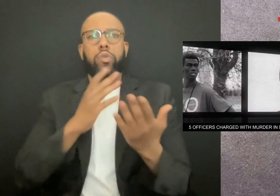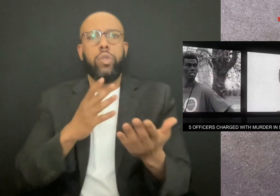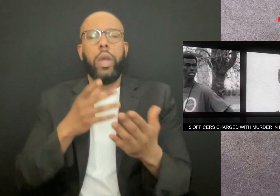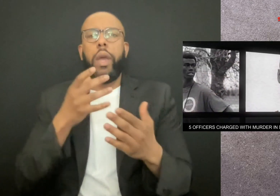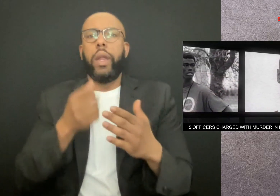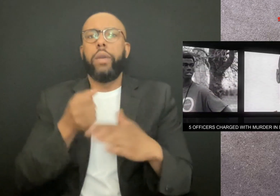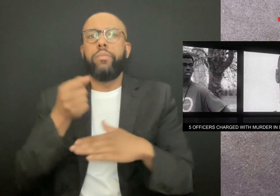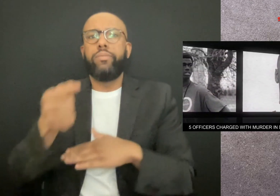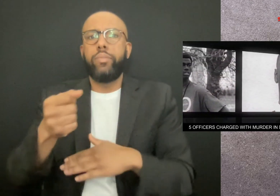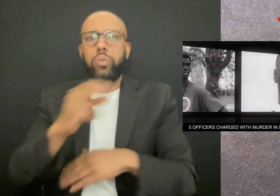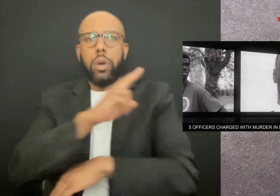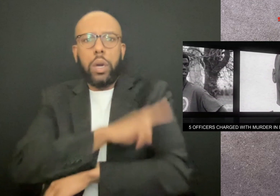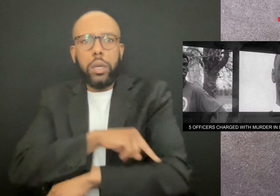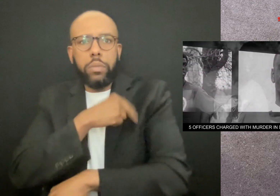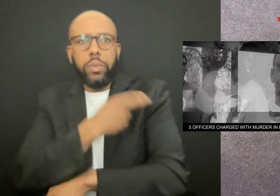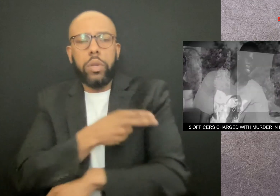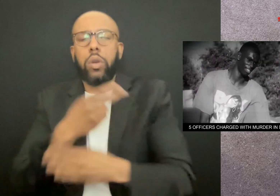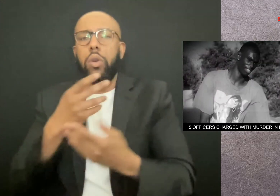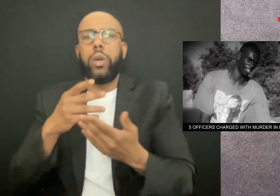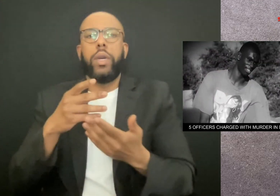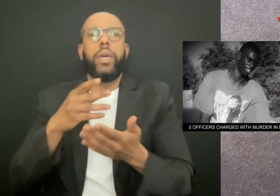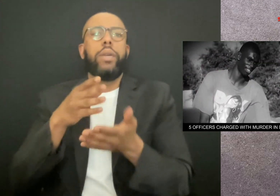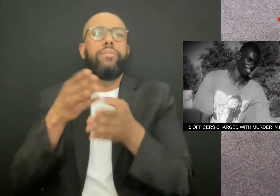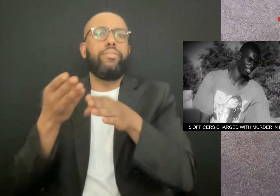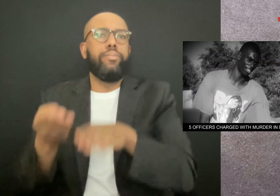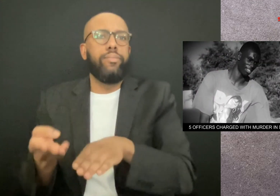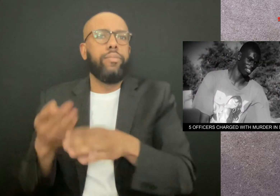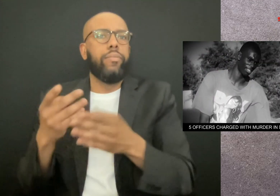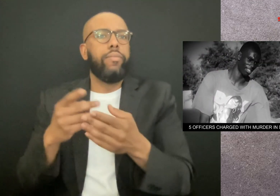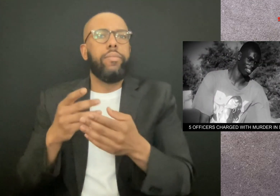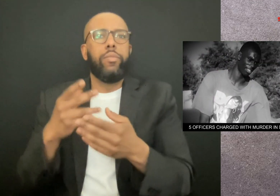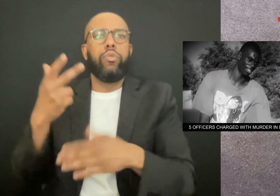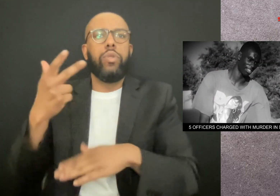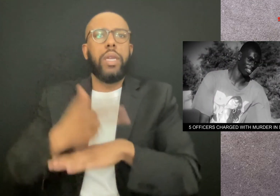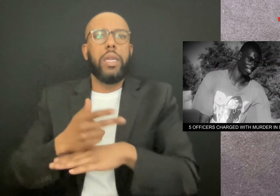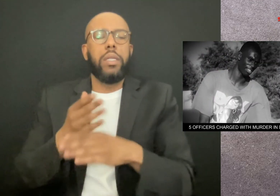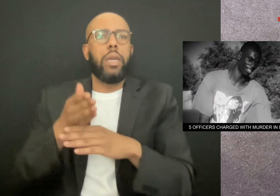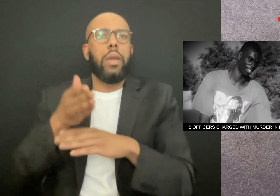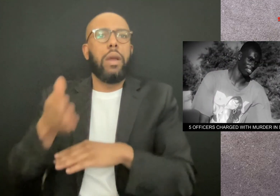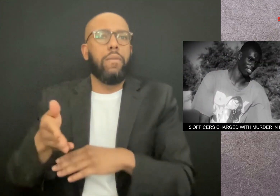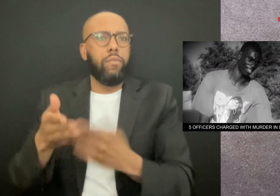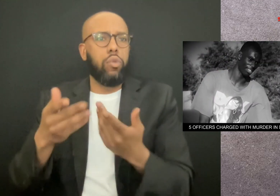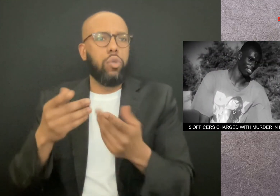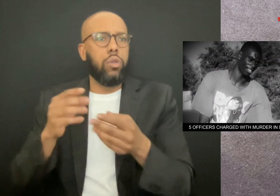with officers hospitalized and died from his injuries three days later